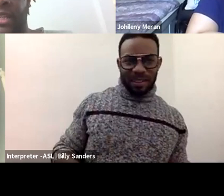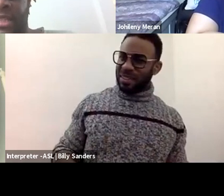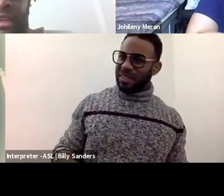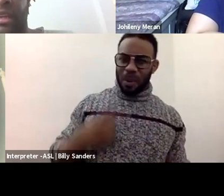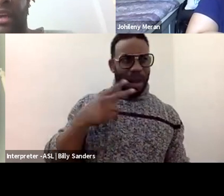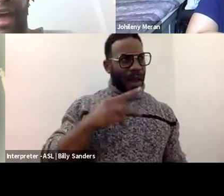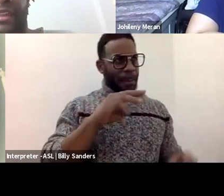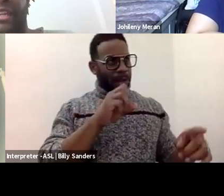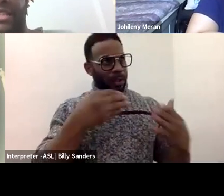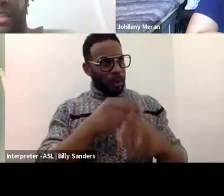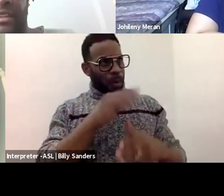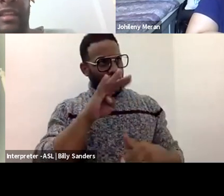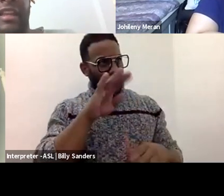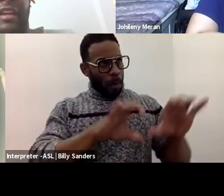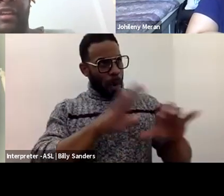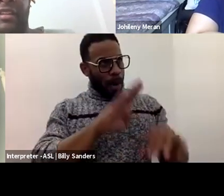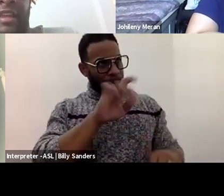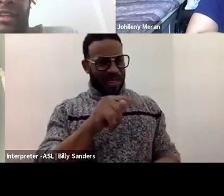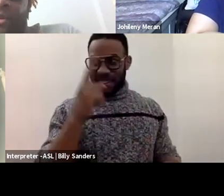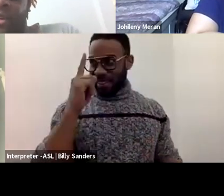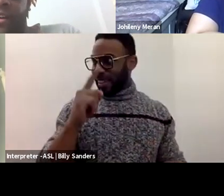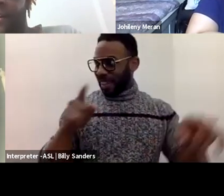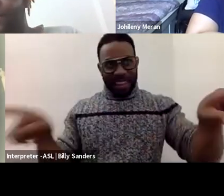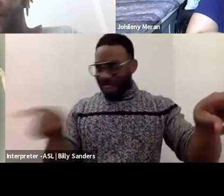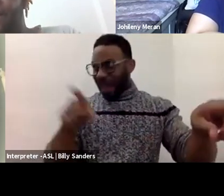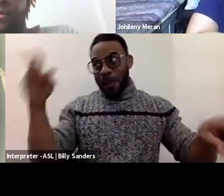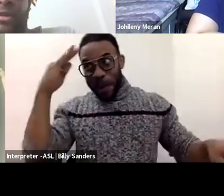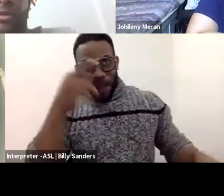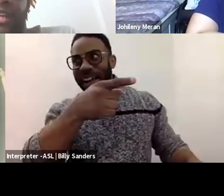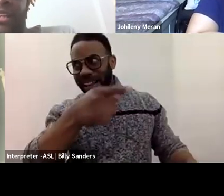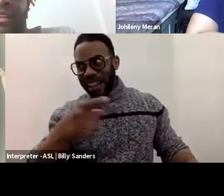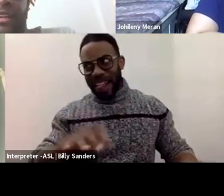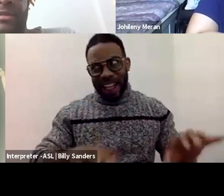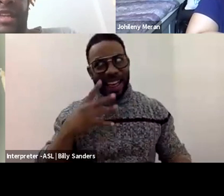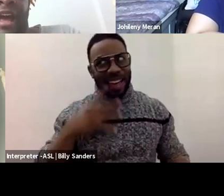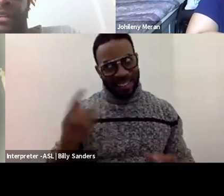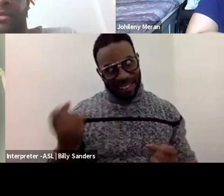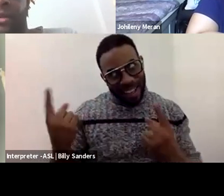this new bootie on BET. And they were like you know we are related. And I'm like I don't know